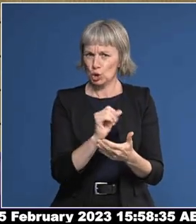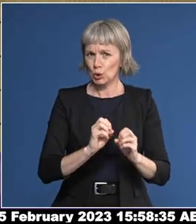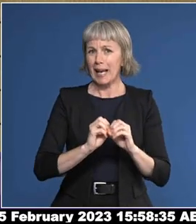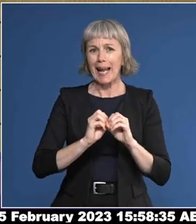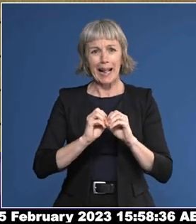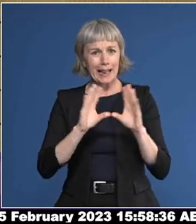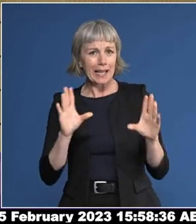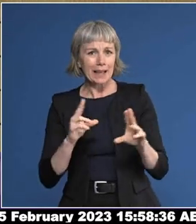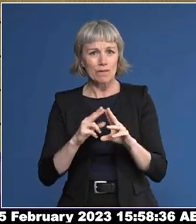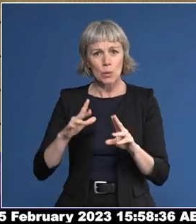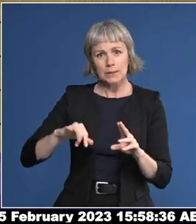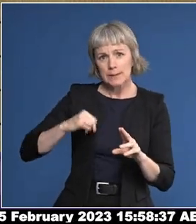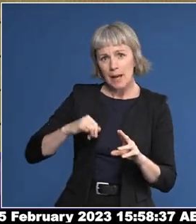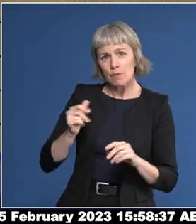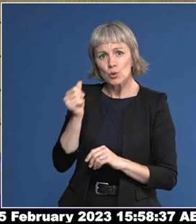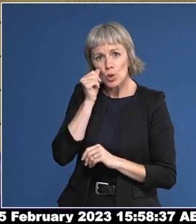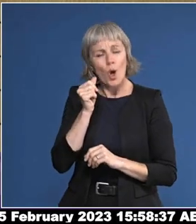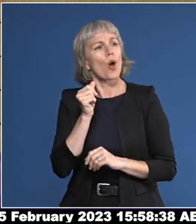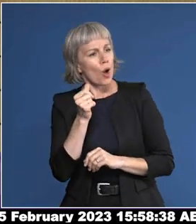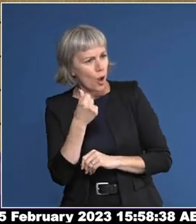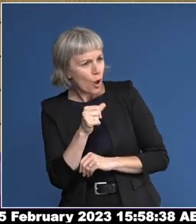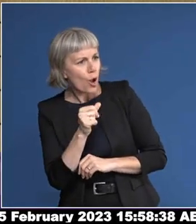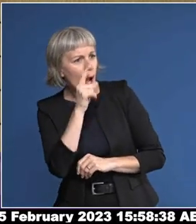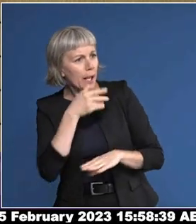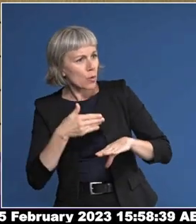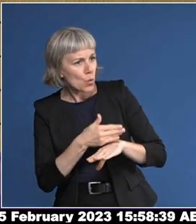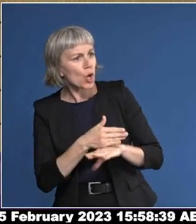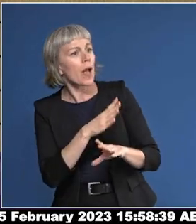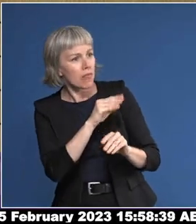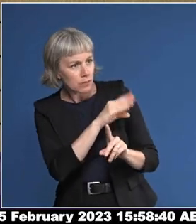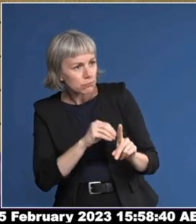Not just to do that traditional, you know, become a house manager, become a team leader,